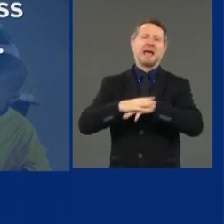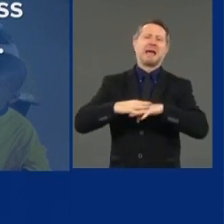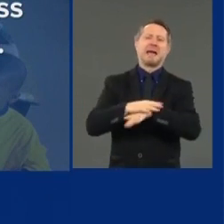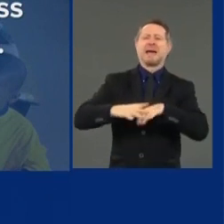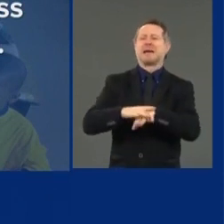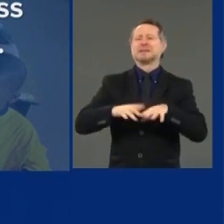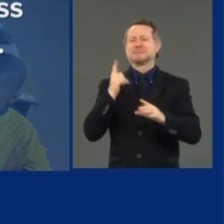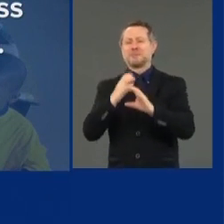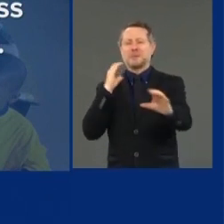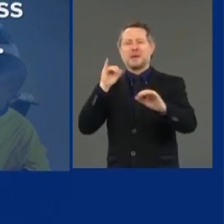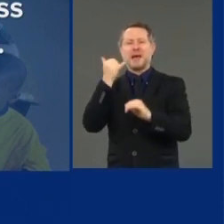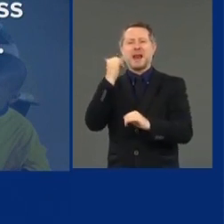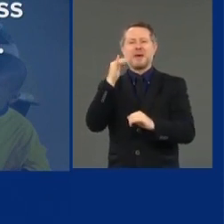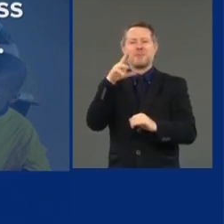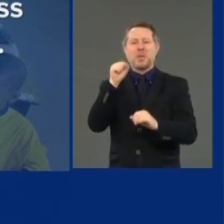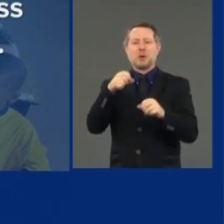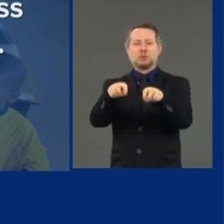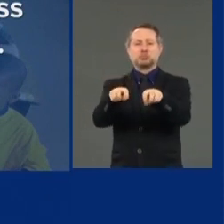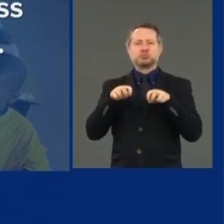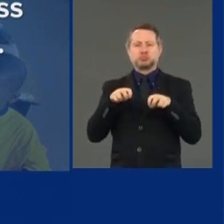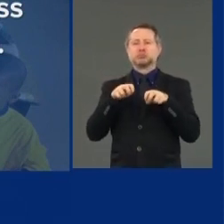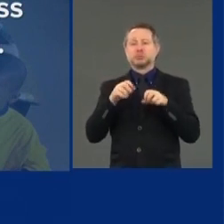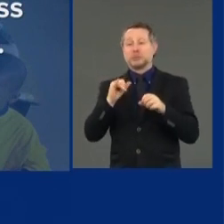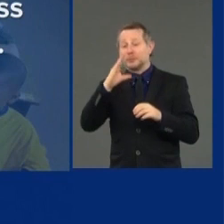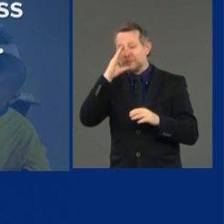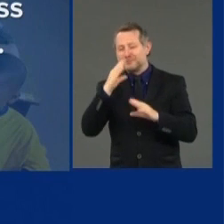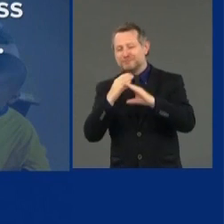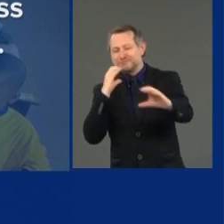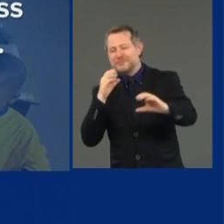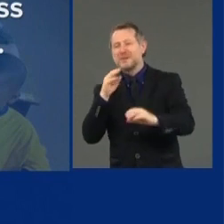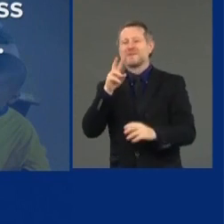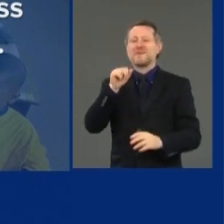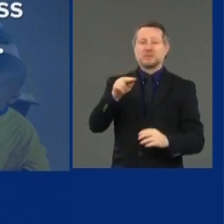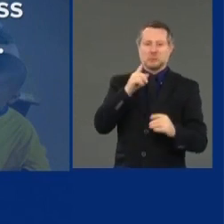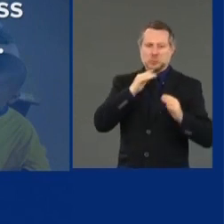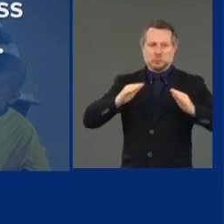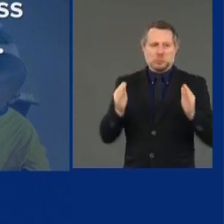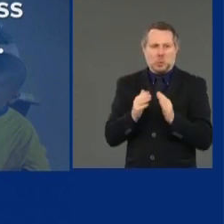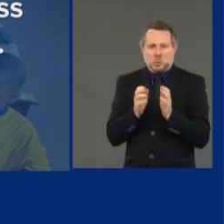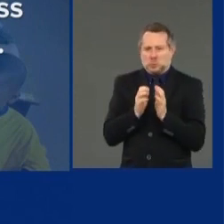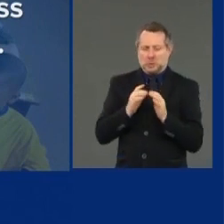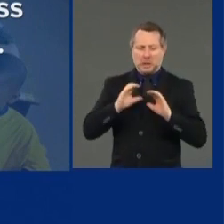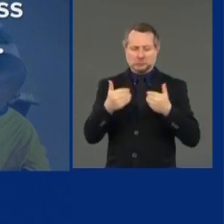SCHOOLS OBVIOUSLY POSE RISKS, THEY ARE PLACES OF GATHERING,